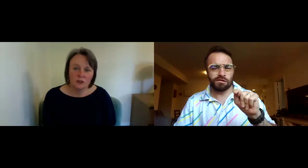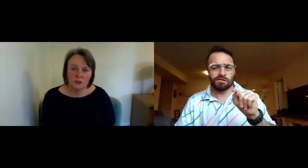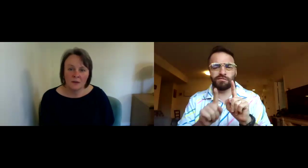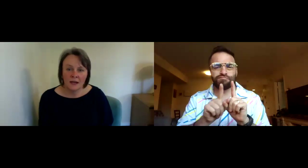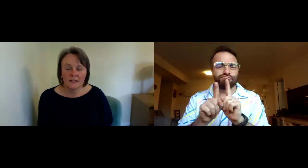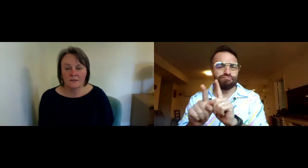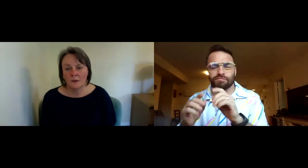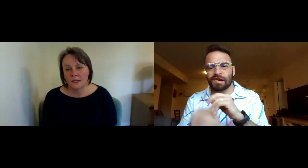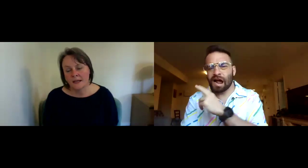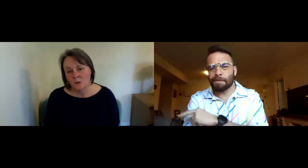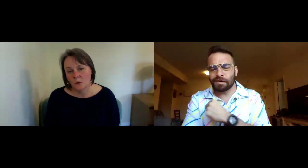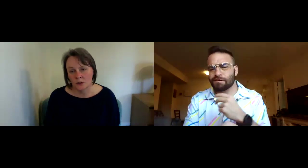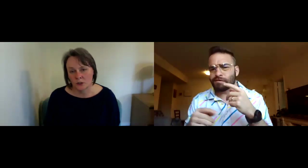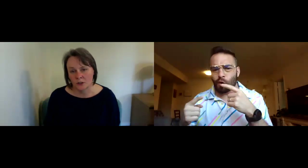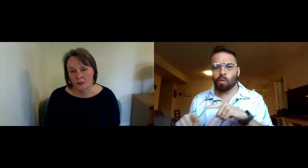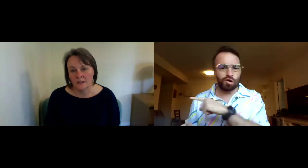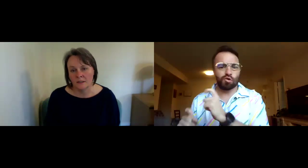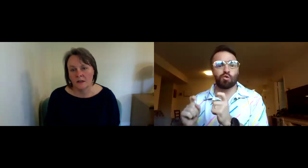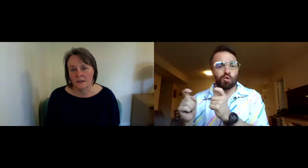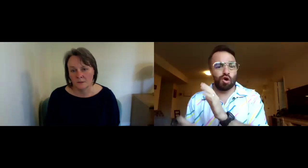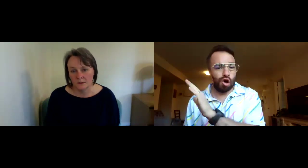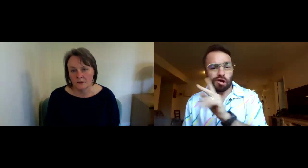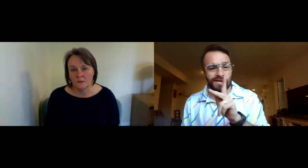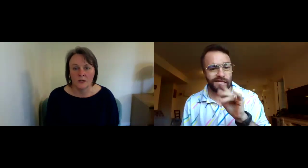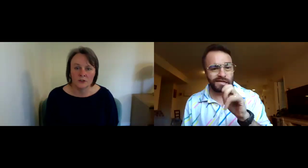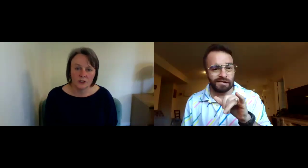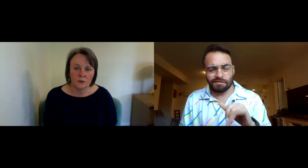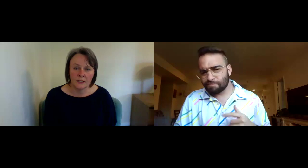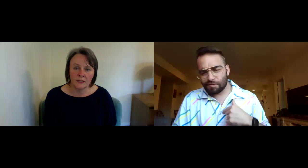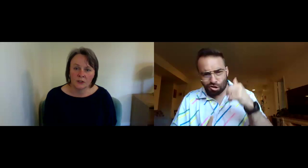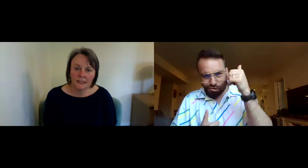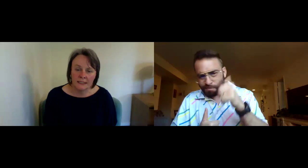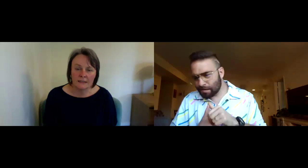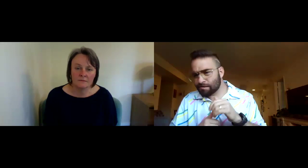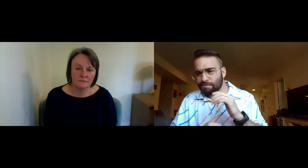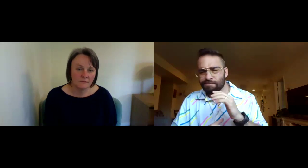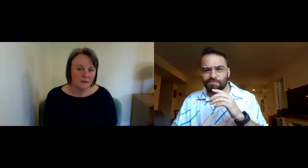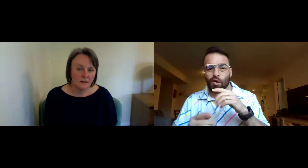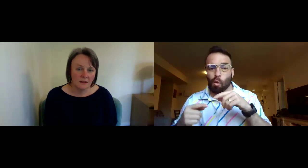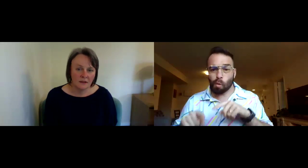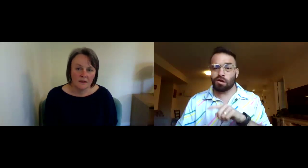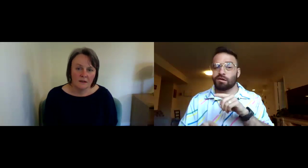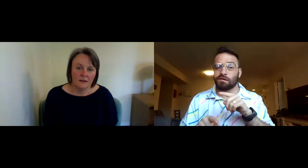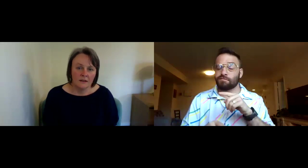do you mind if I would escort her into the hospital while she donated her kidney?